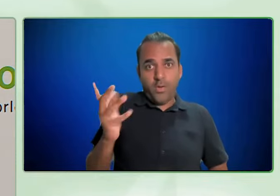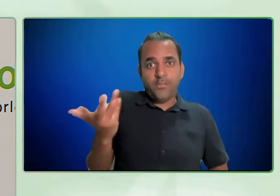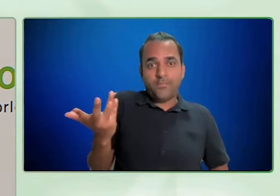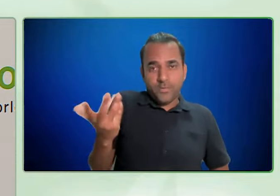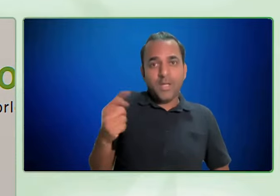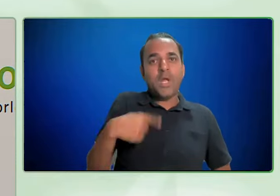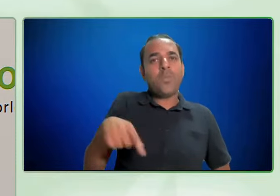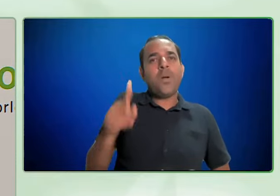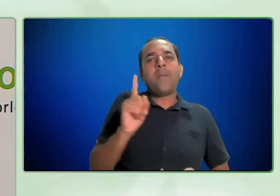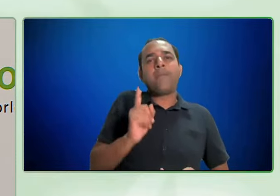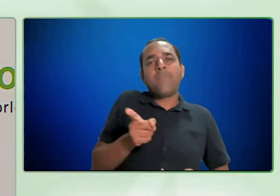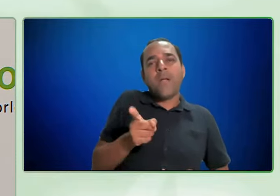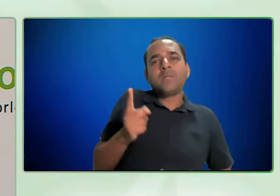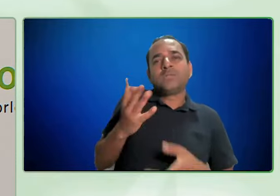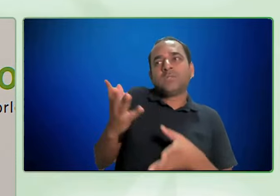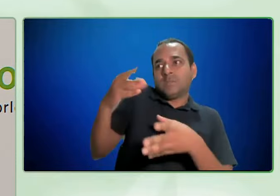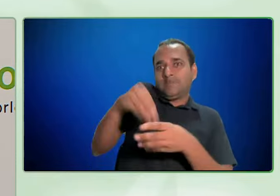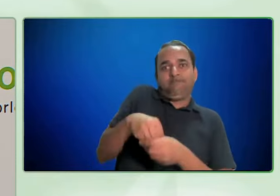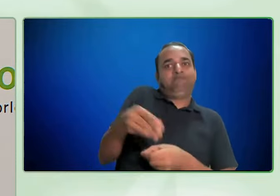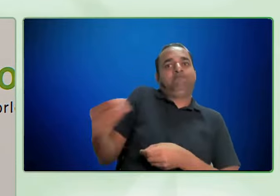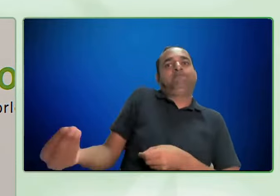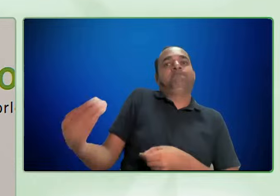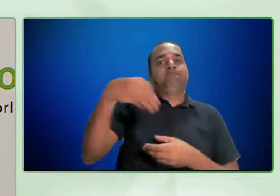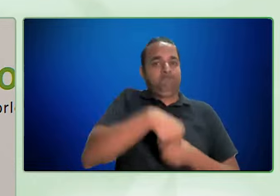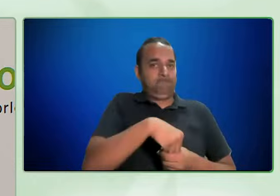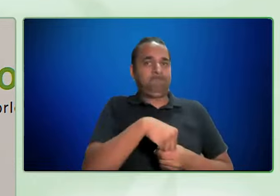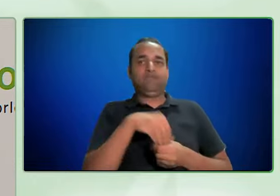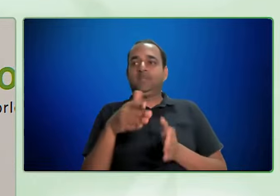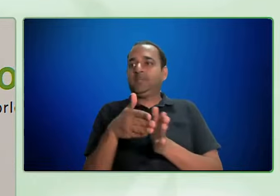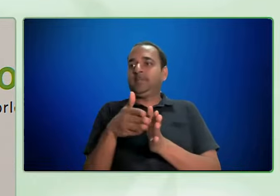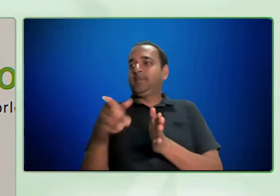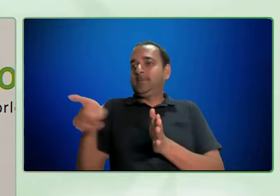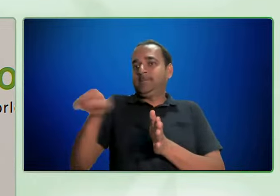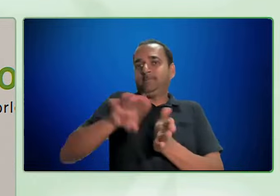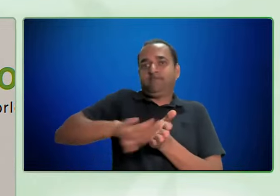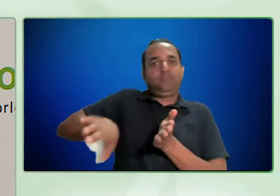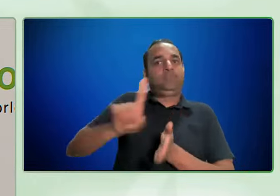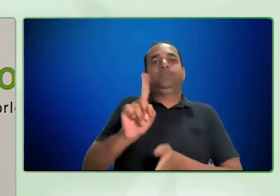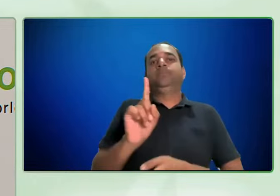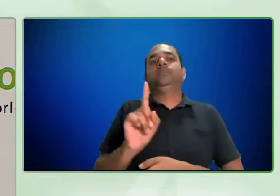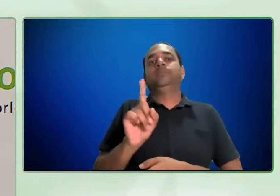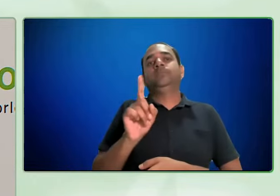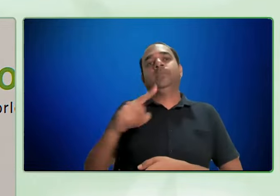And still our society is built on that, but we have the academic career and then take